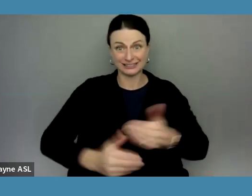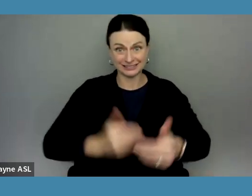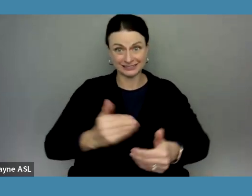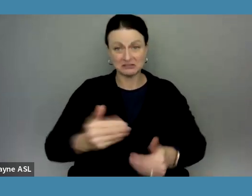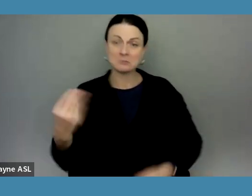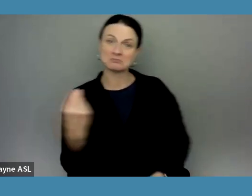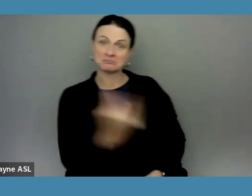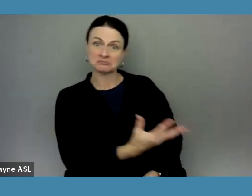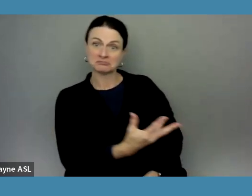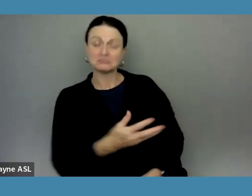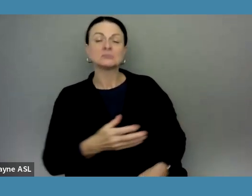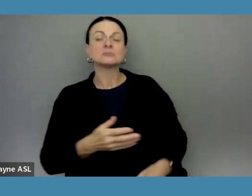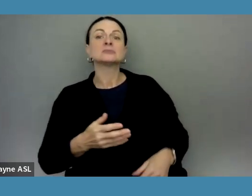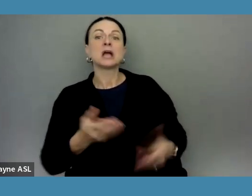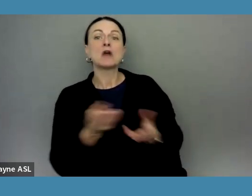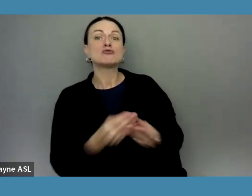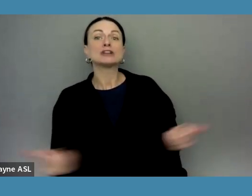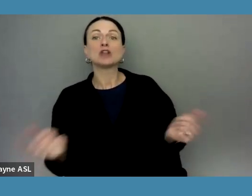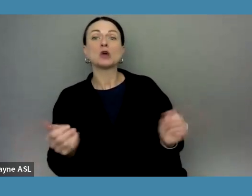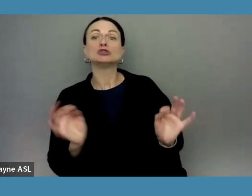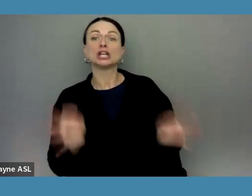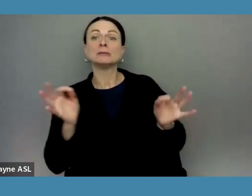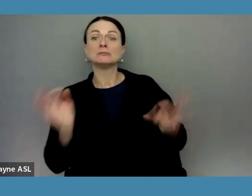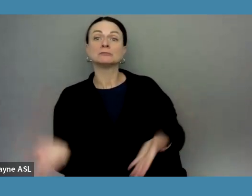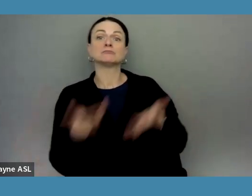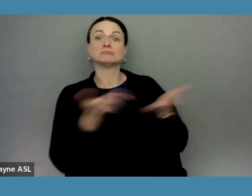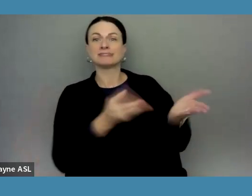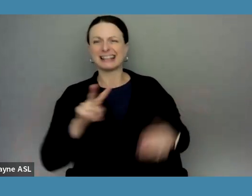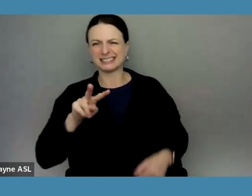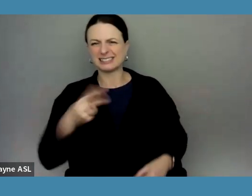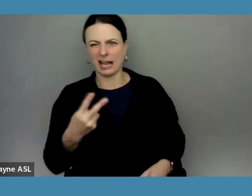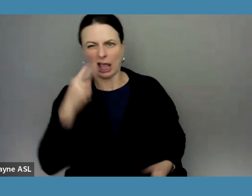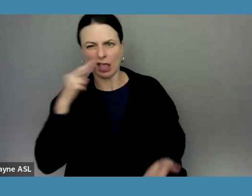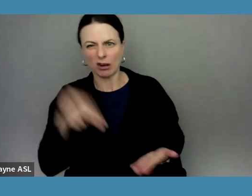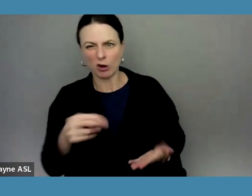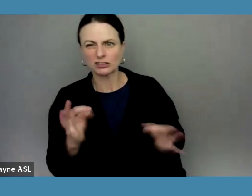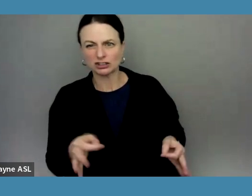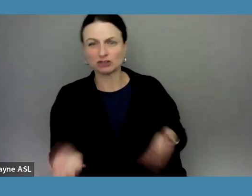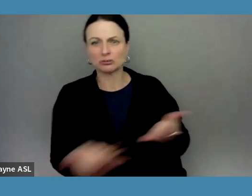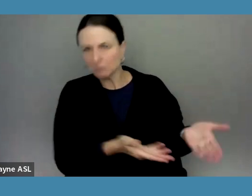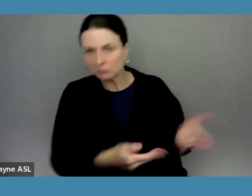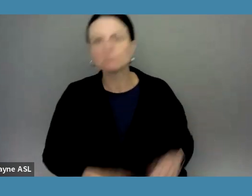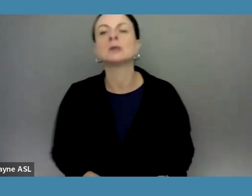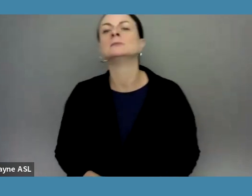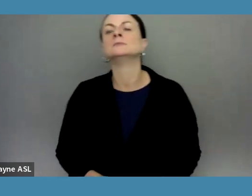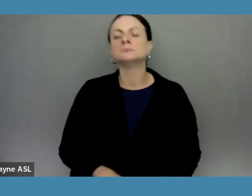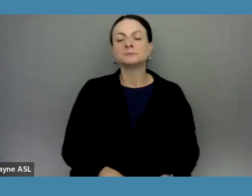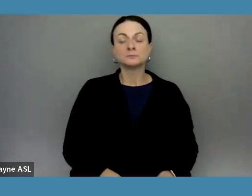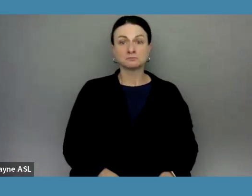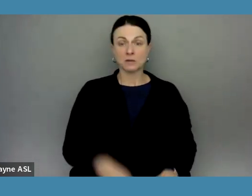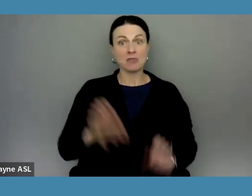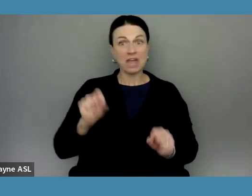of plan appeal resolution, they can, for example, they could approve the whole 50 hours